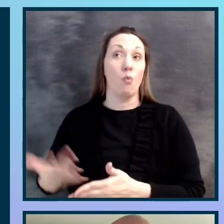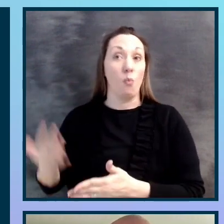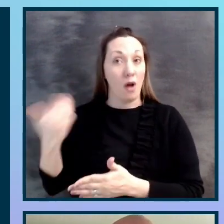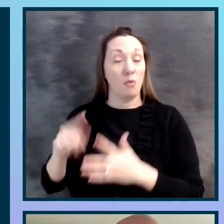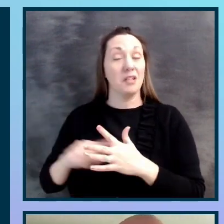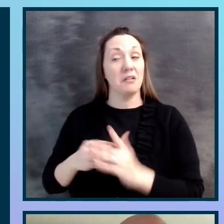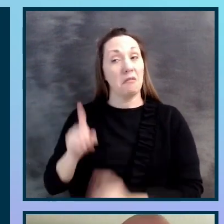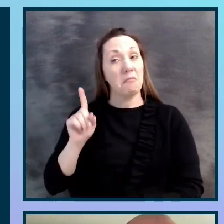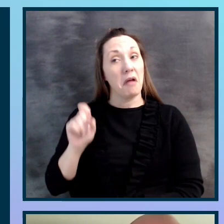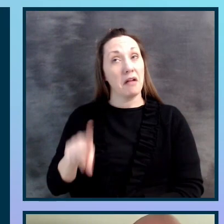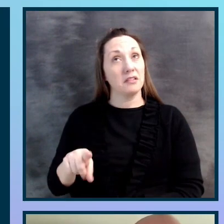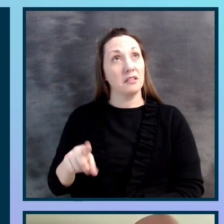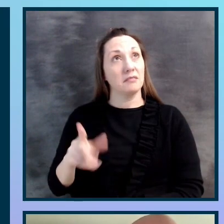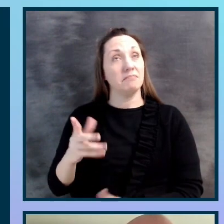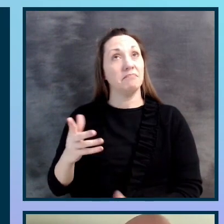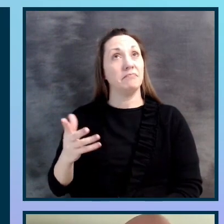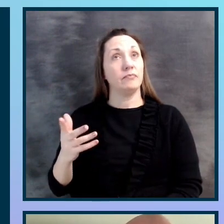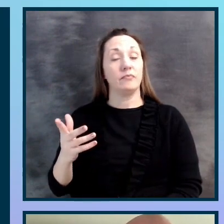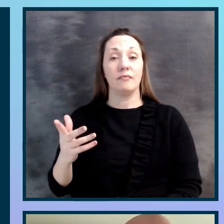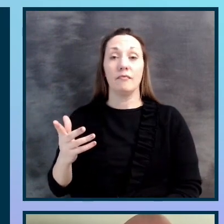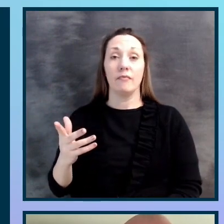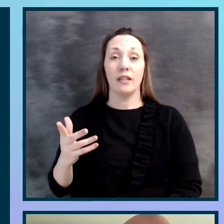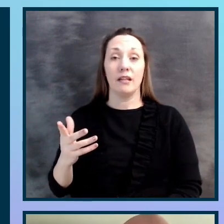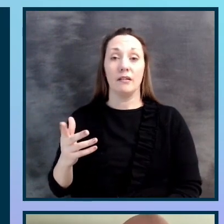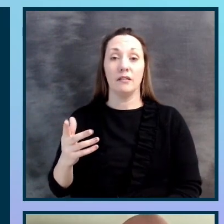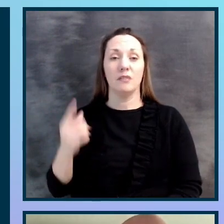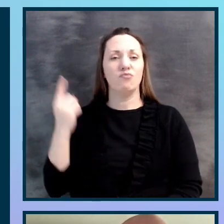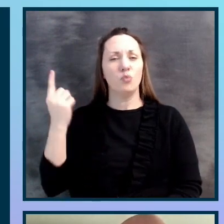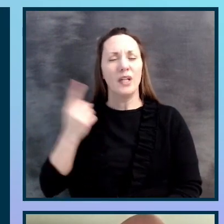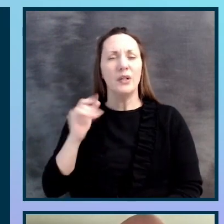within myself is whether the social model